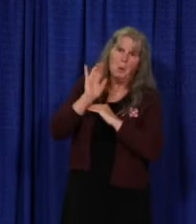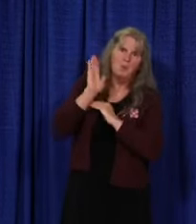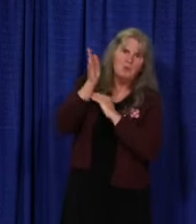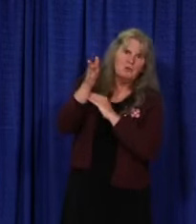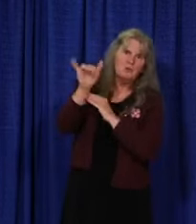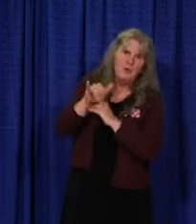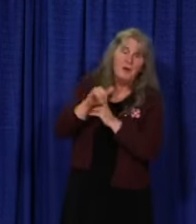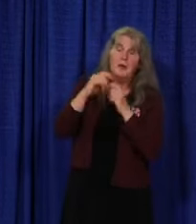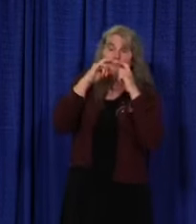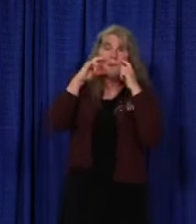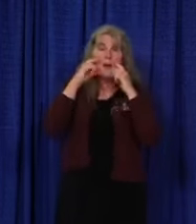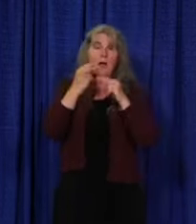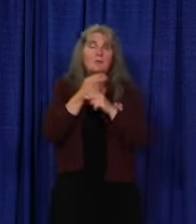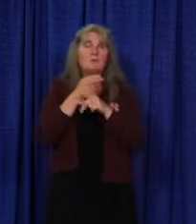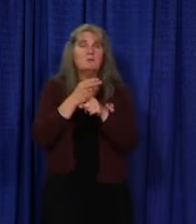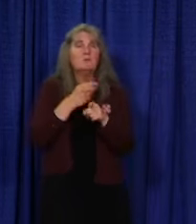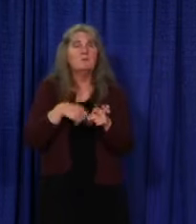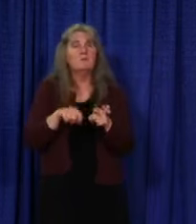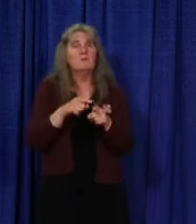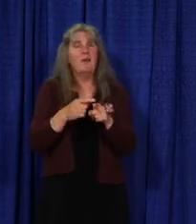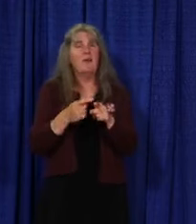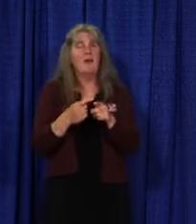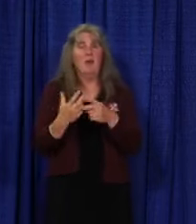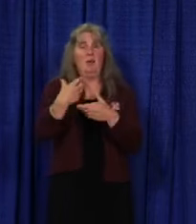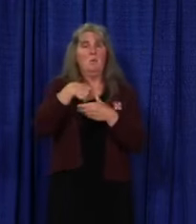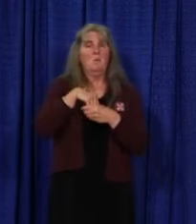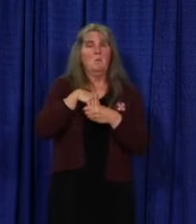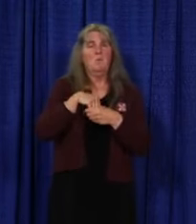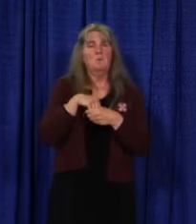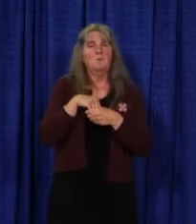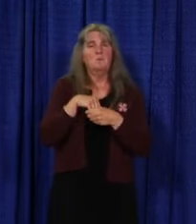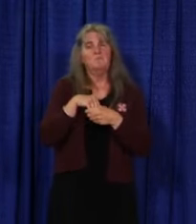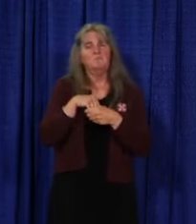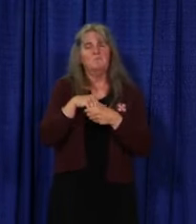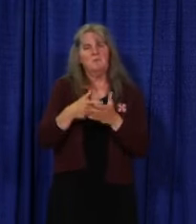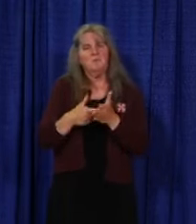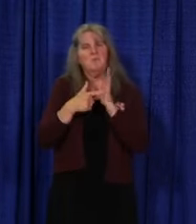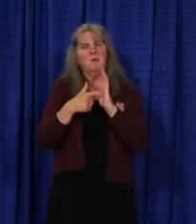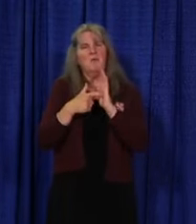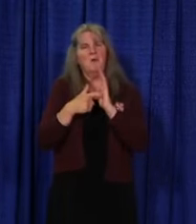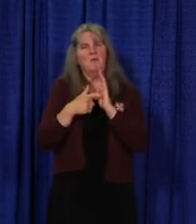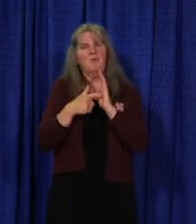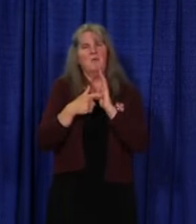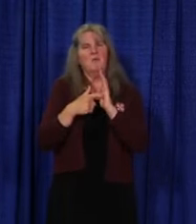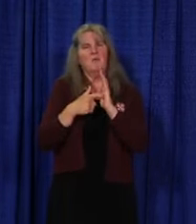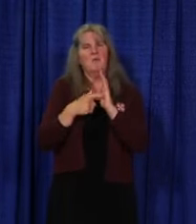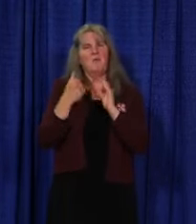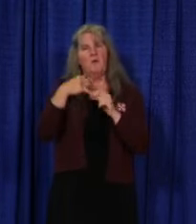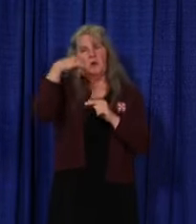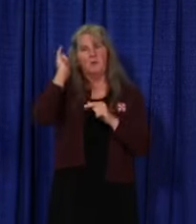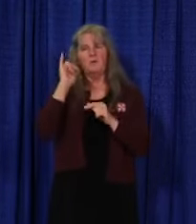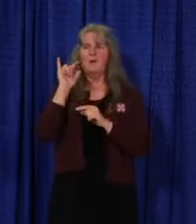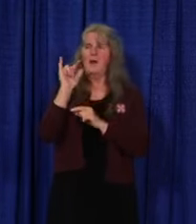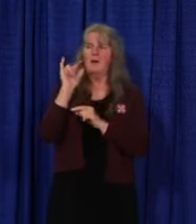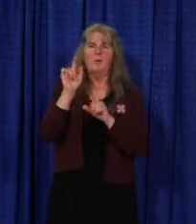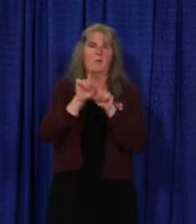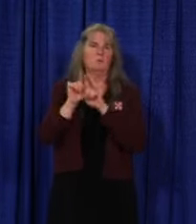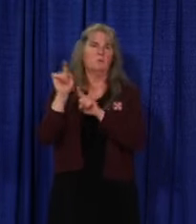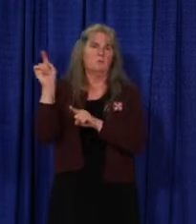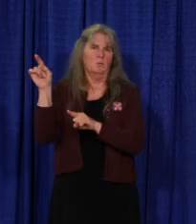Mask usage is part of a requirement now in the Yukon airport, so there is definitely